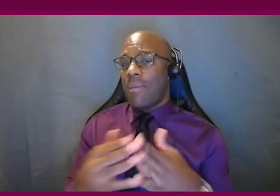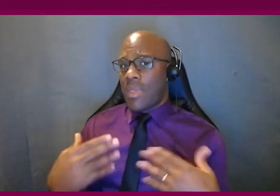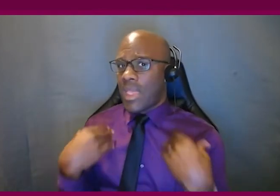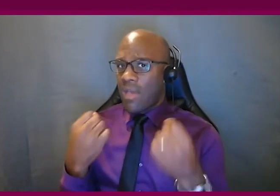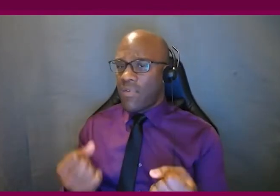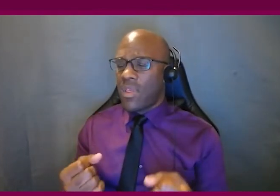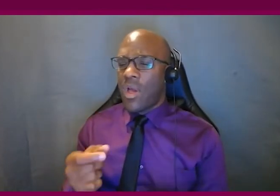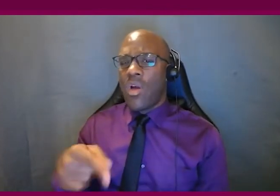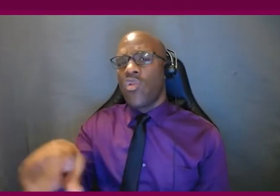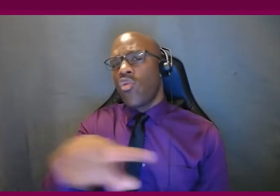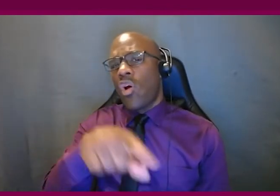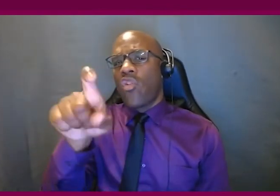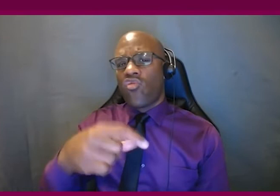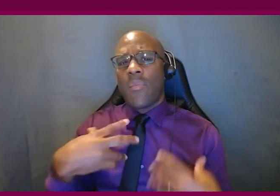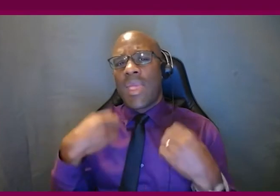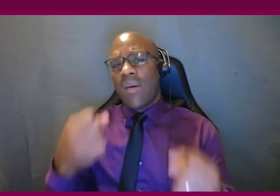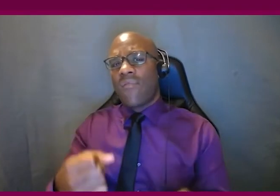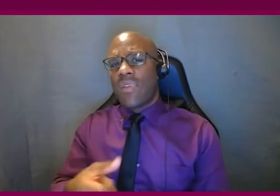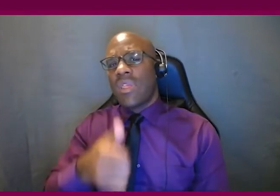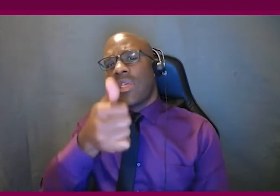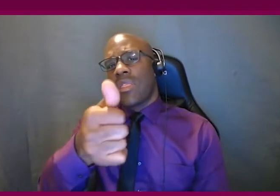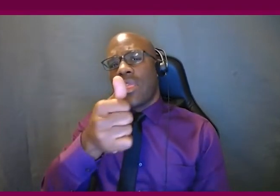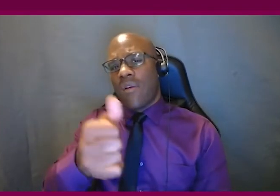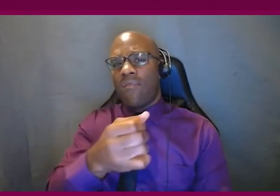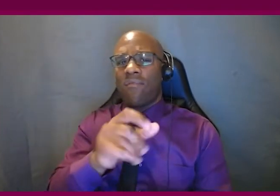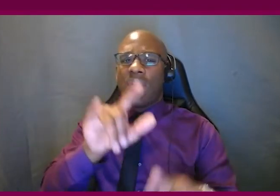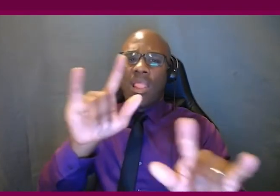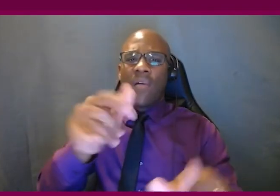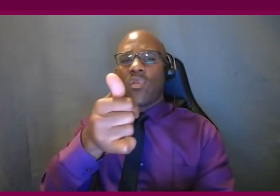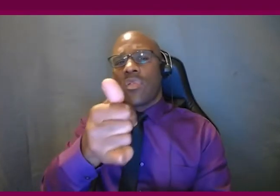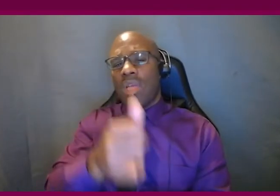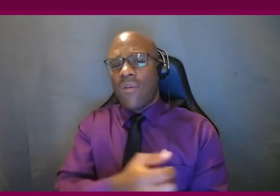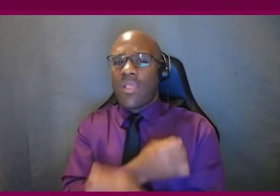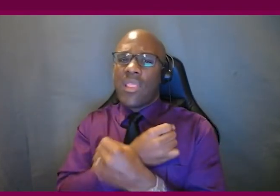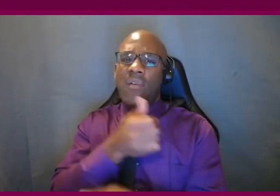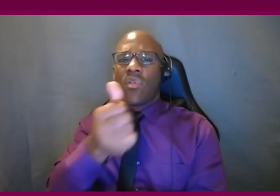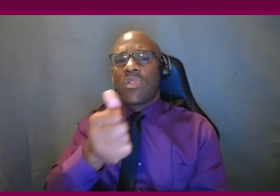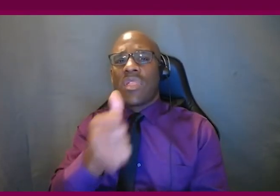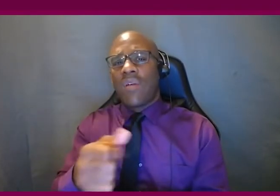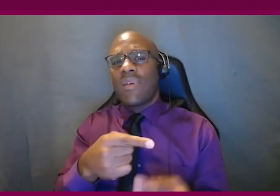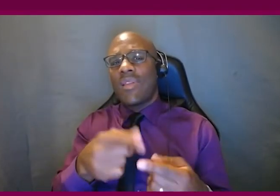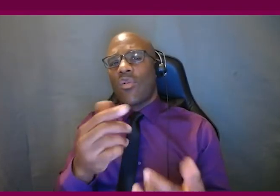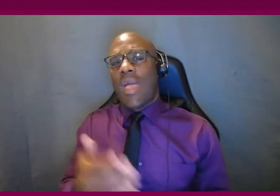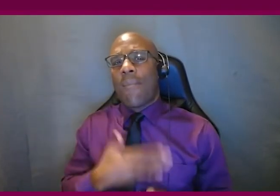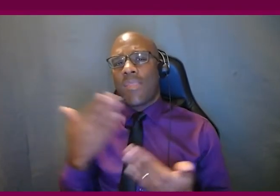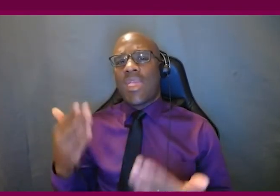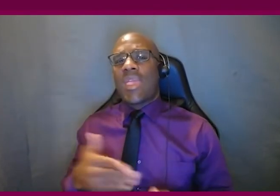matter how much you love yourself, it's like if society and structural elements are not